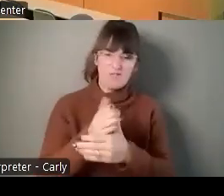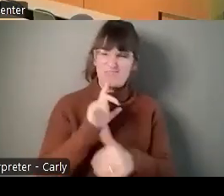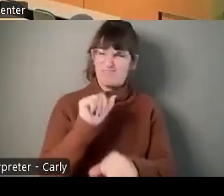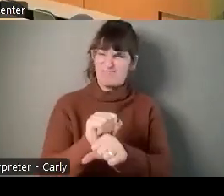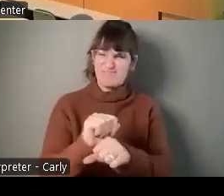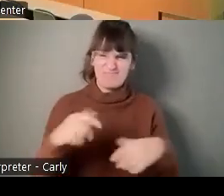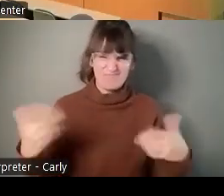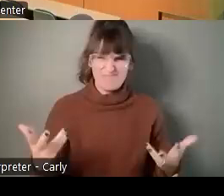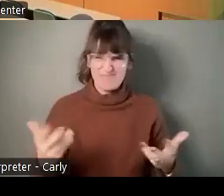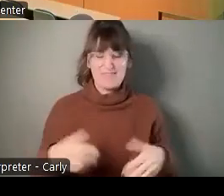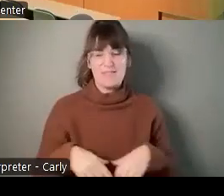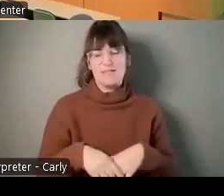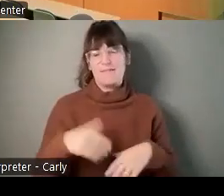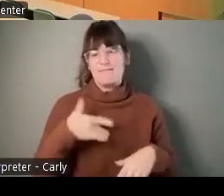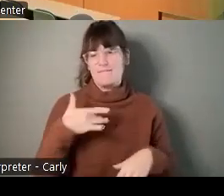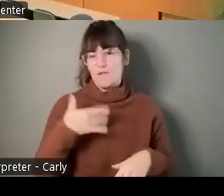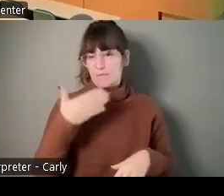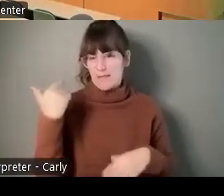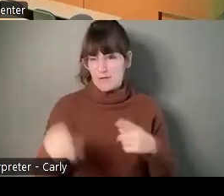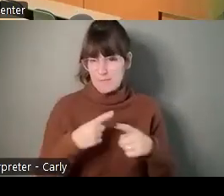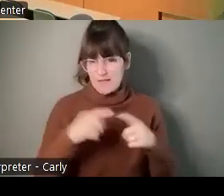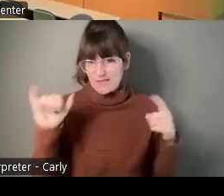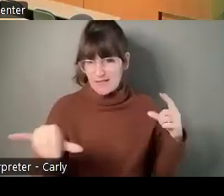um to help them kind of feel better about it. We talk a lot about you know the risk benefit